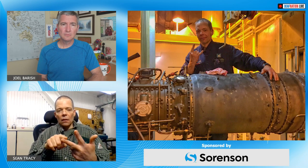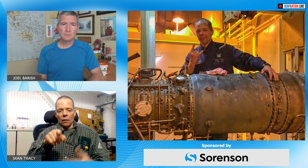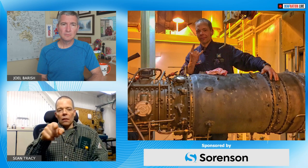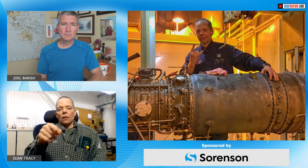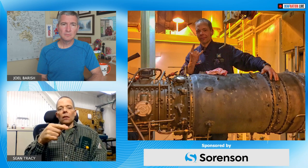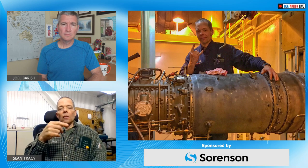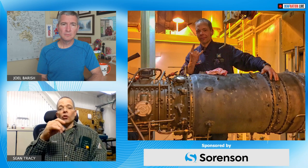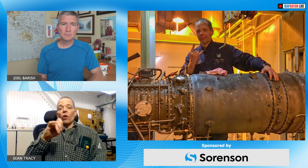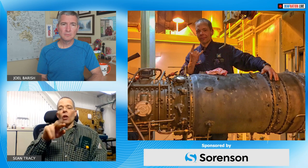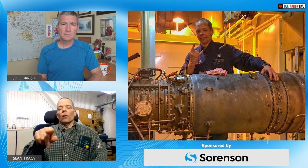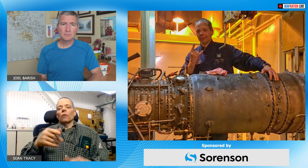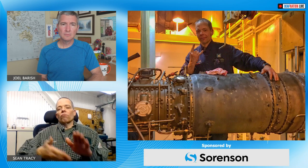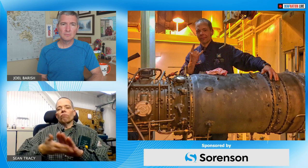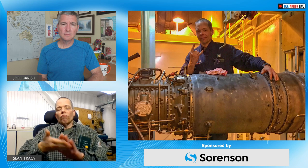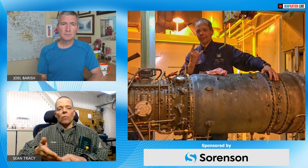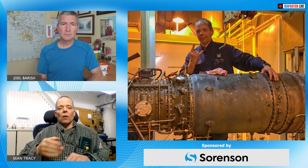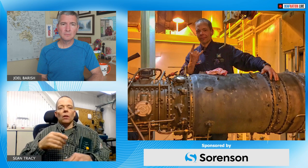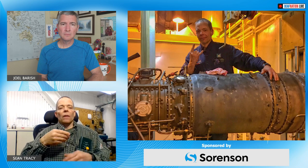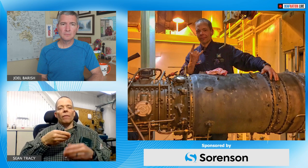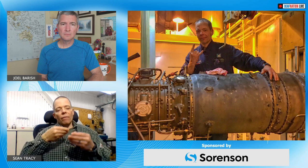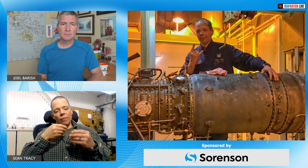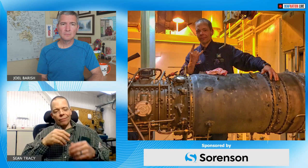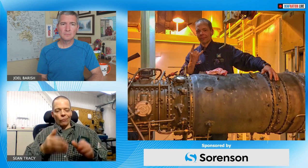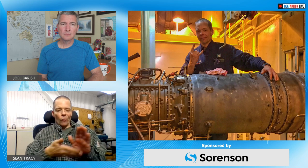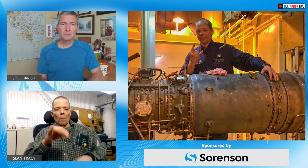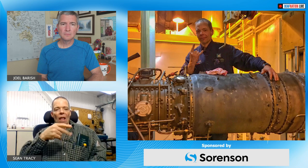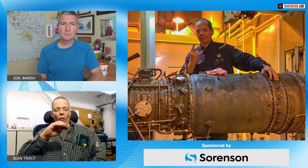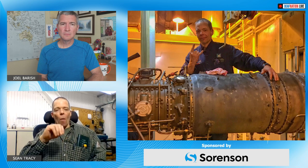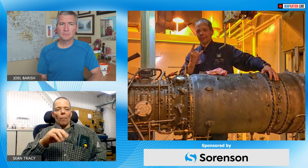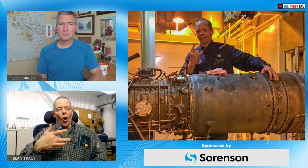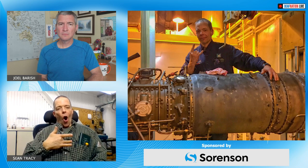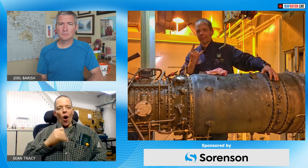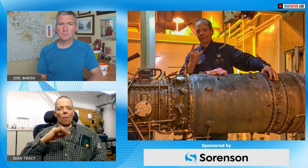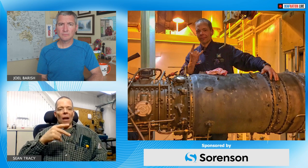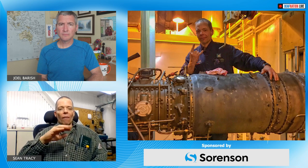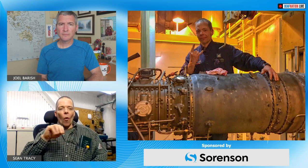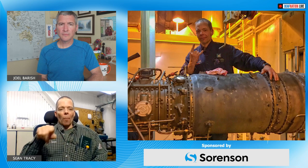it's basically the heart of the platform.